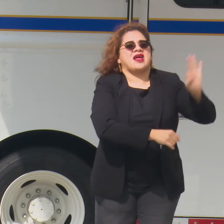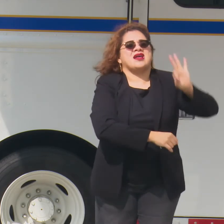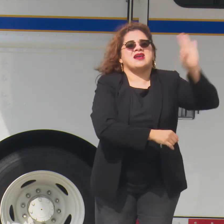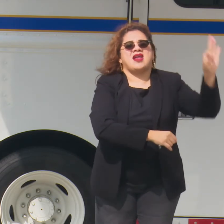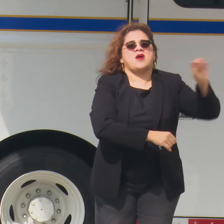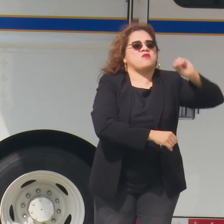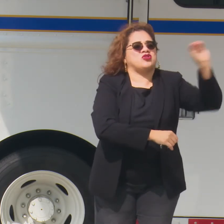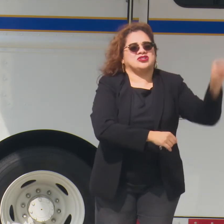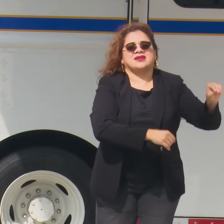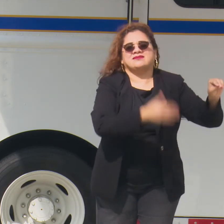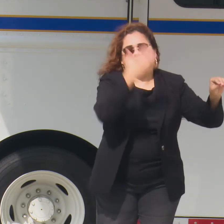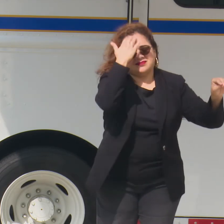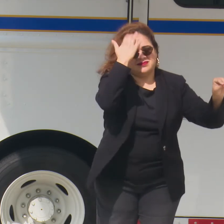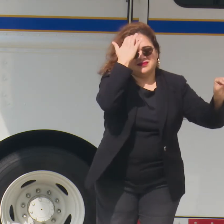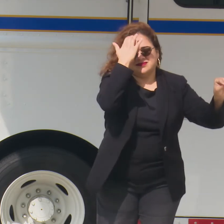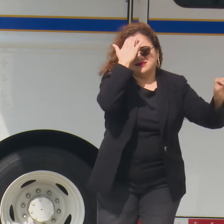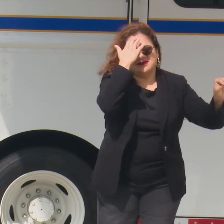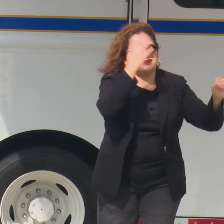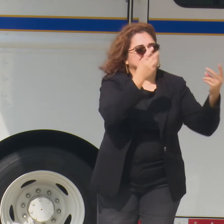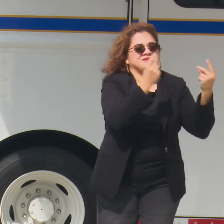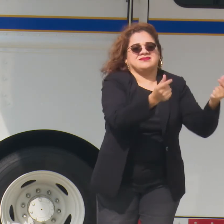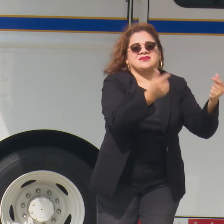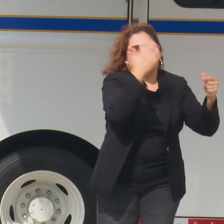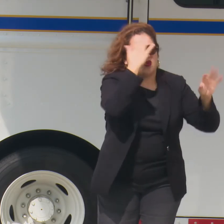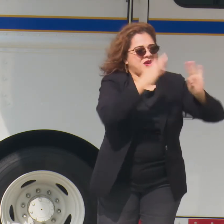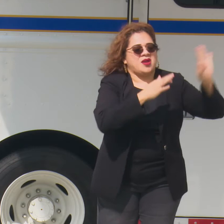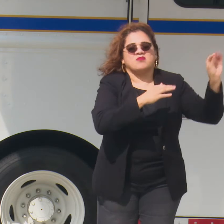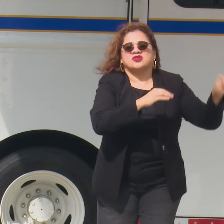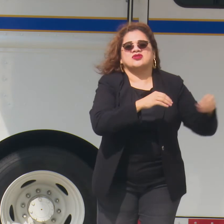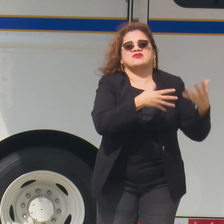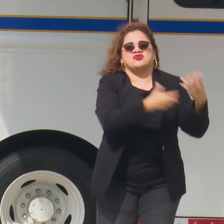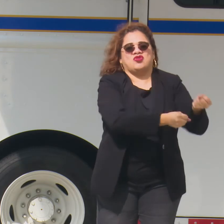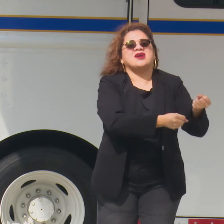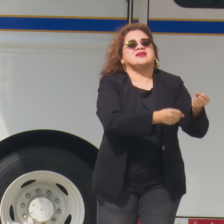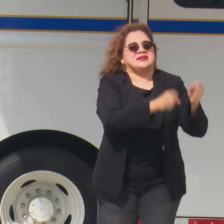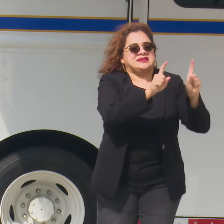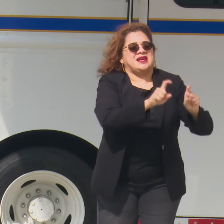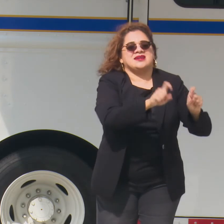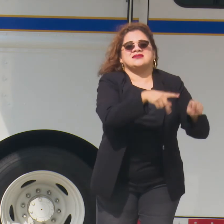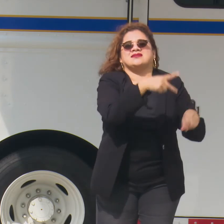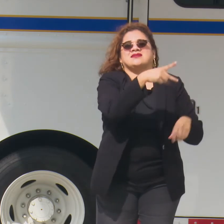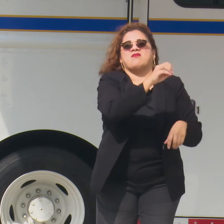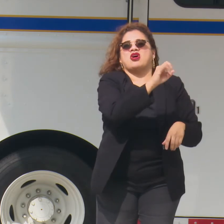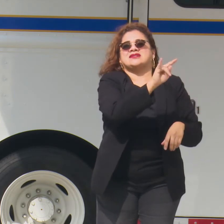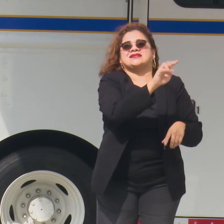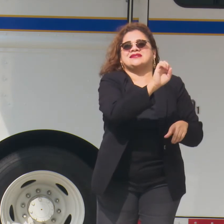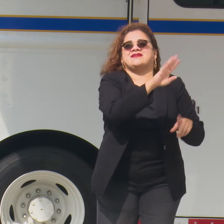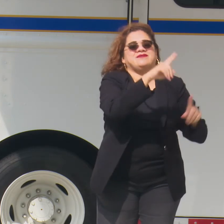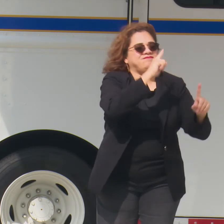Those who are infected must take immediate steps to further prevent the spread of the virus. This means self-isolating at home and